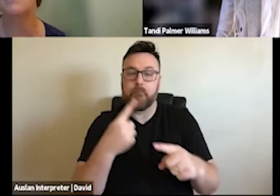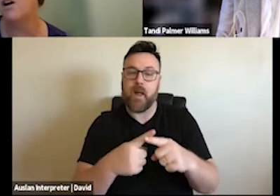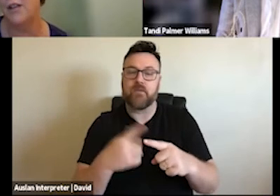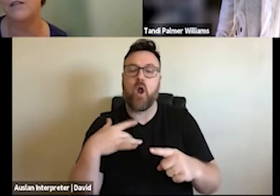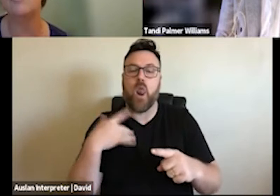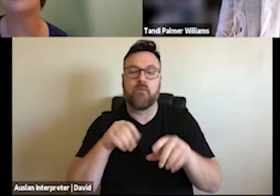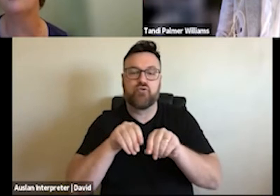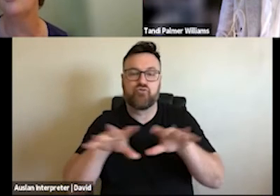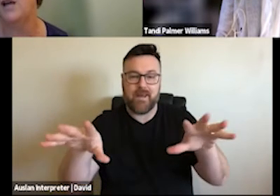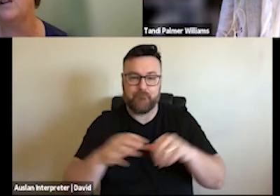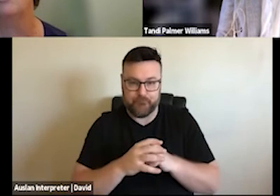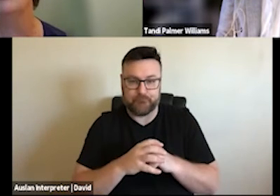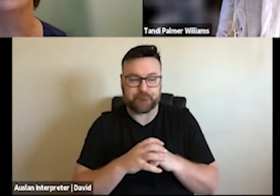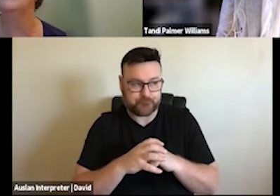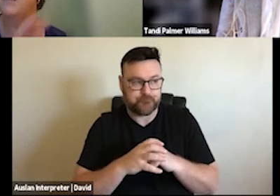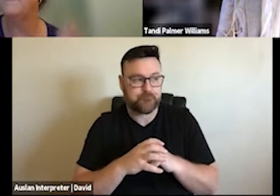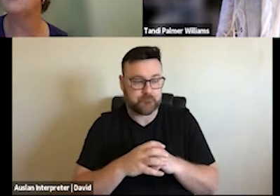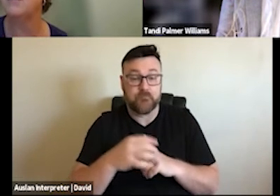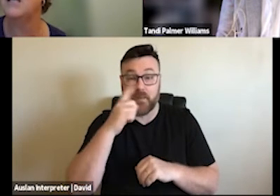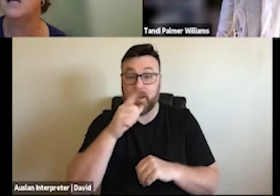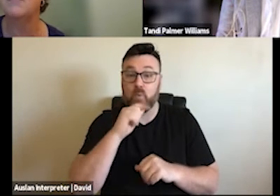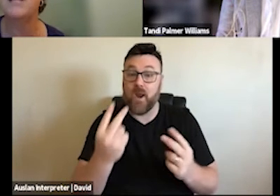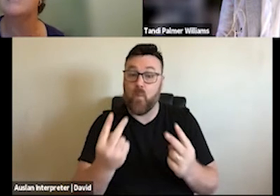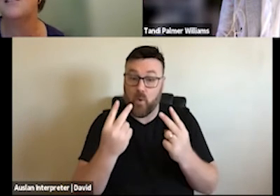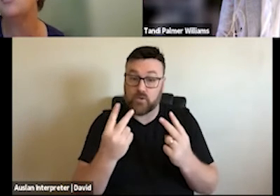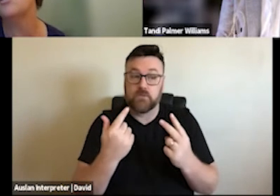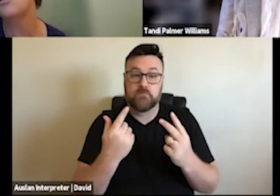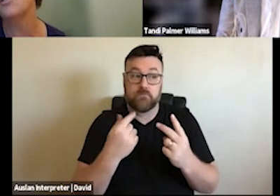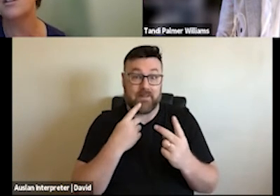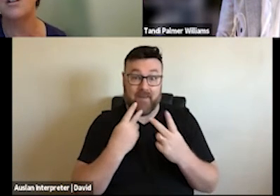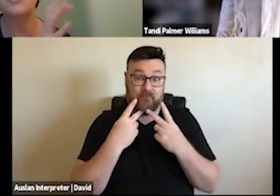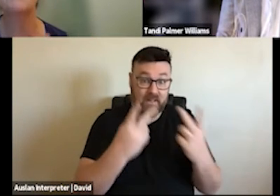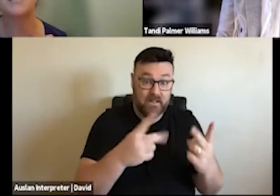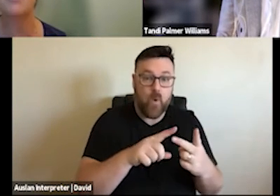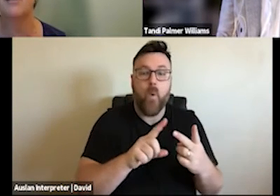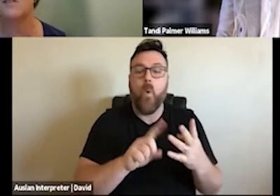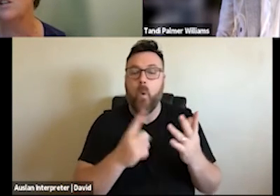either in studio or at home, and that will be in addition to the on-demand offering.